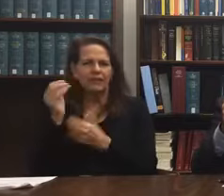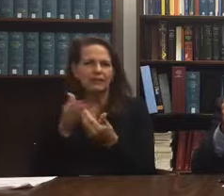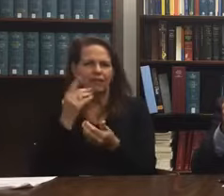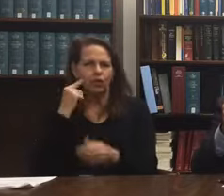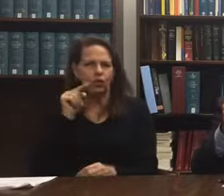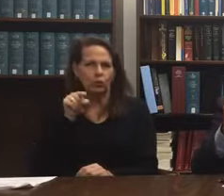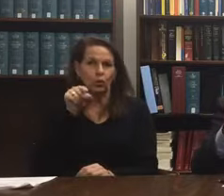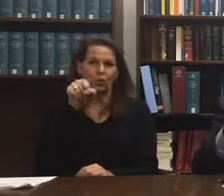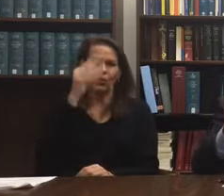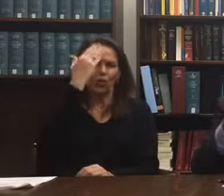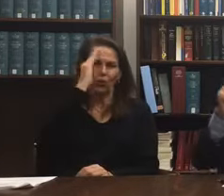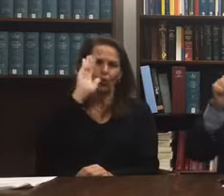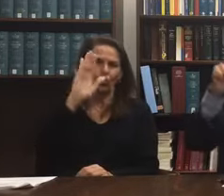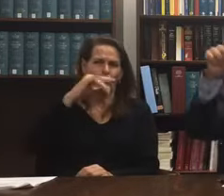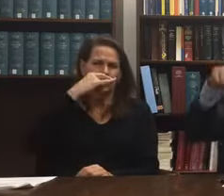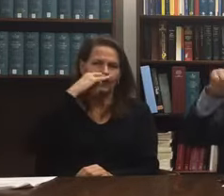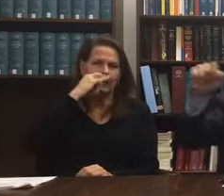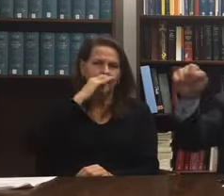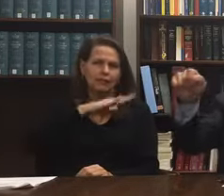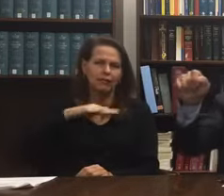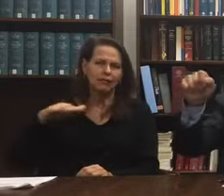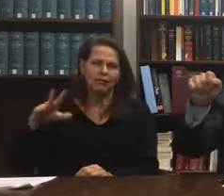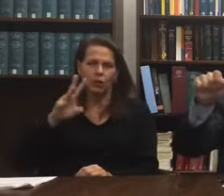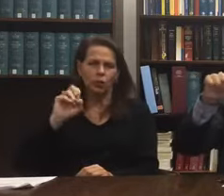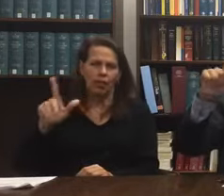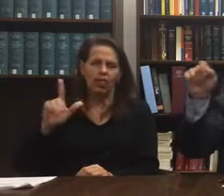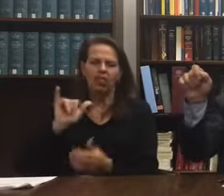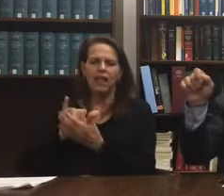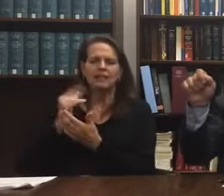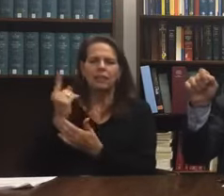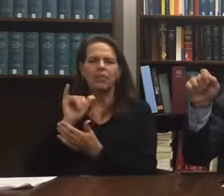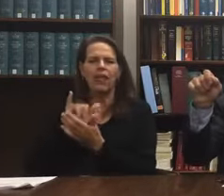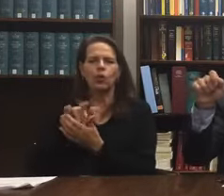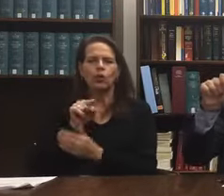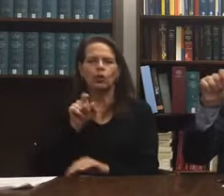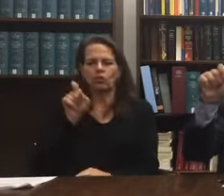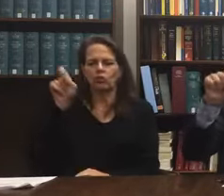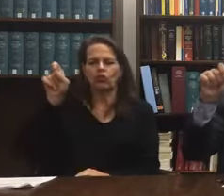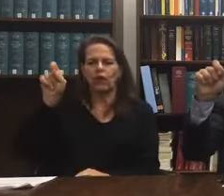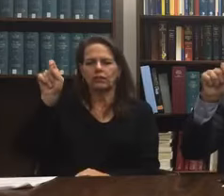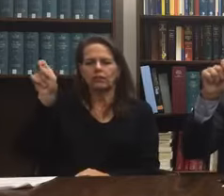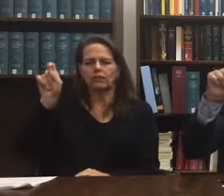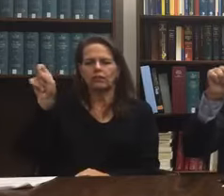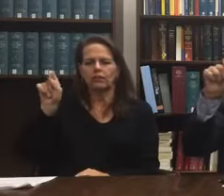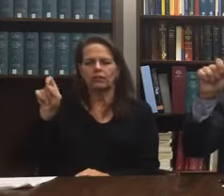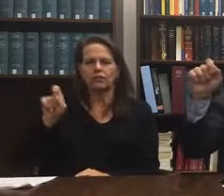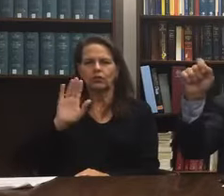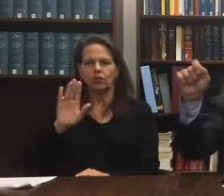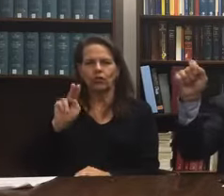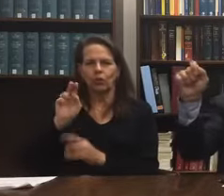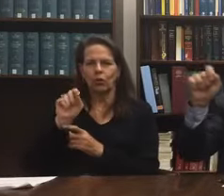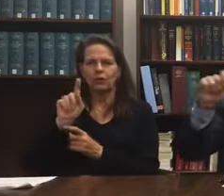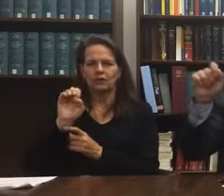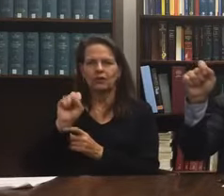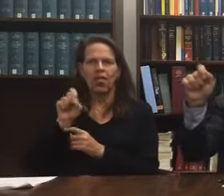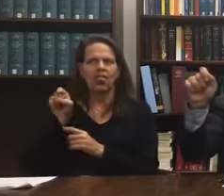children so well so that's something you'd write on the side on the right side of your notepad you know they said this about my child that's wrong